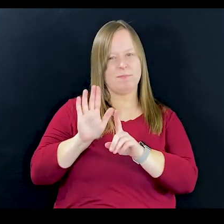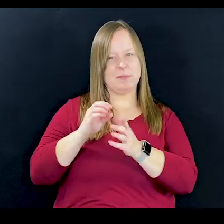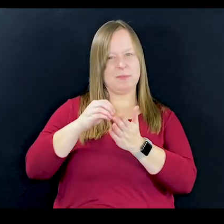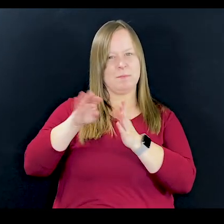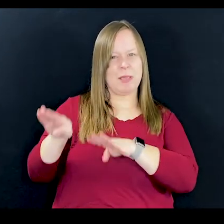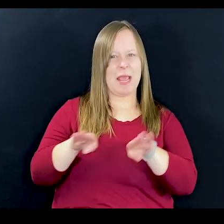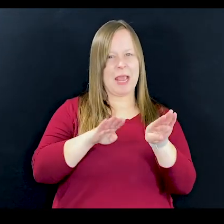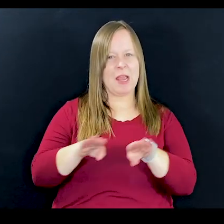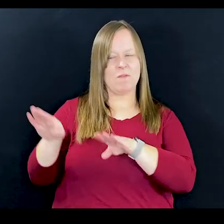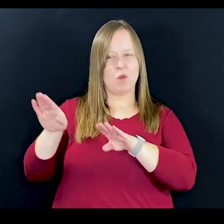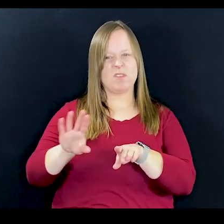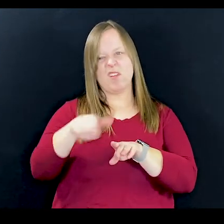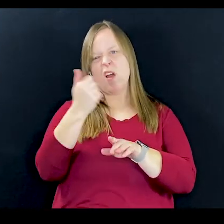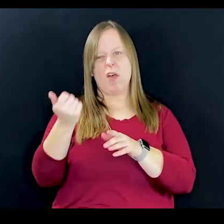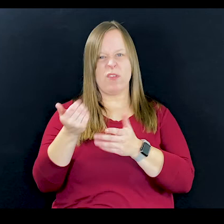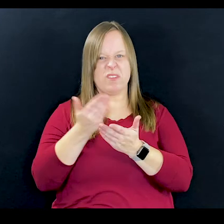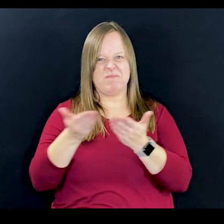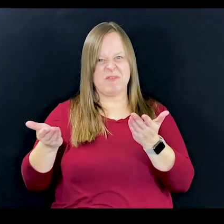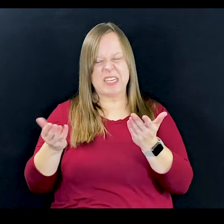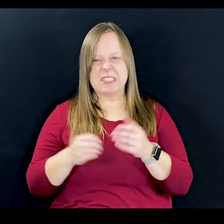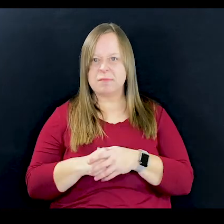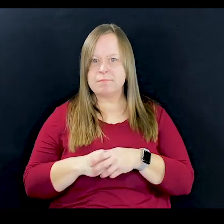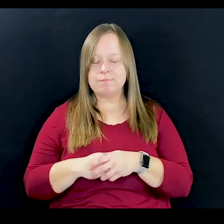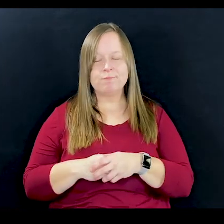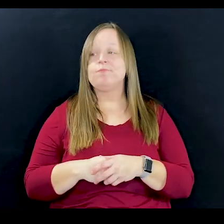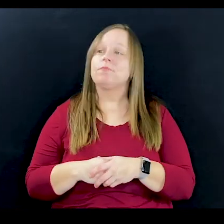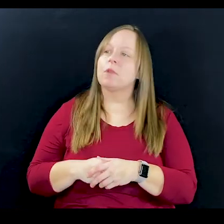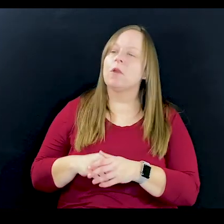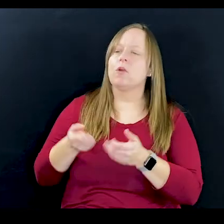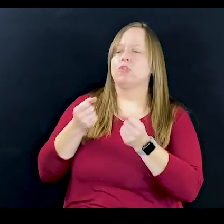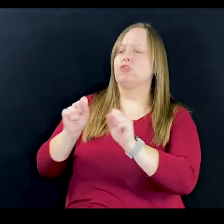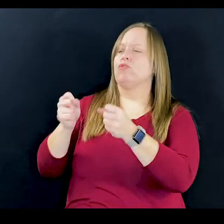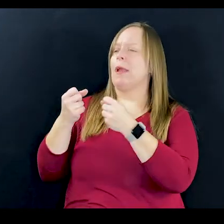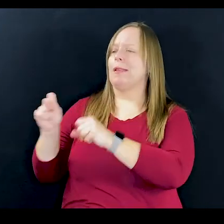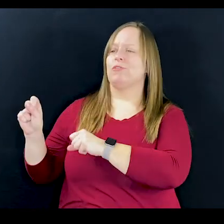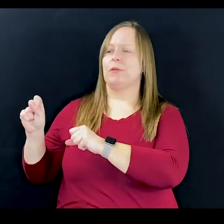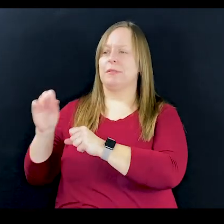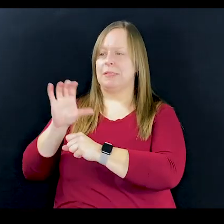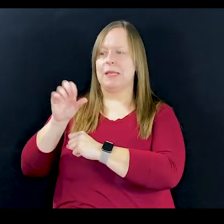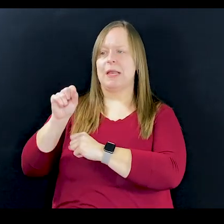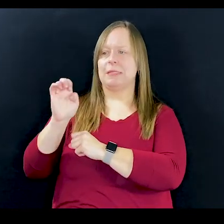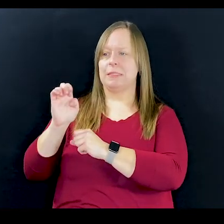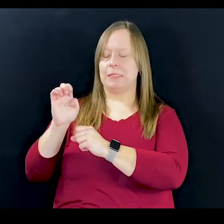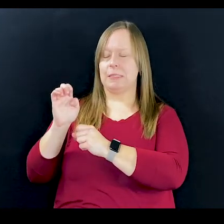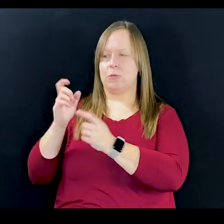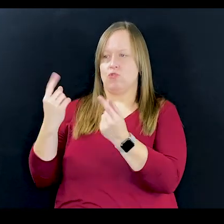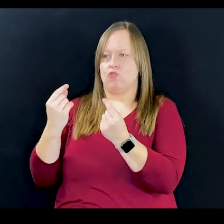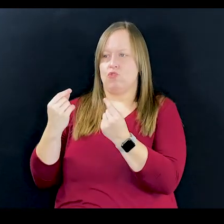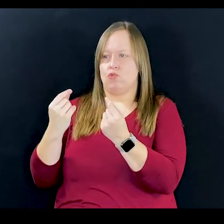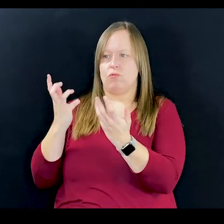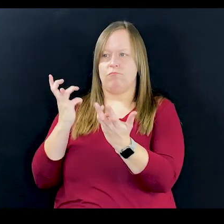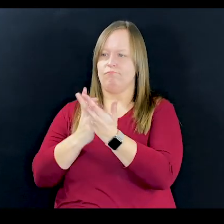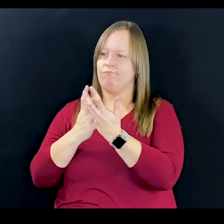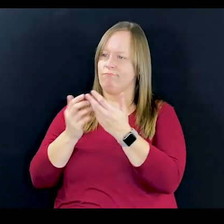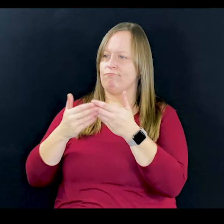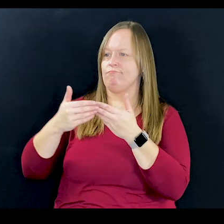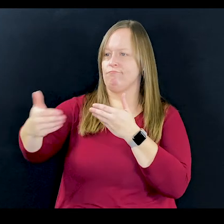the students behaviour and other relevant factors. K: So, what strategies could the CSE explore to properly meet